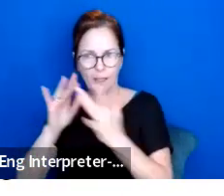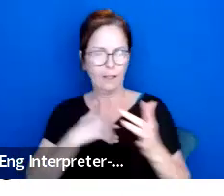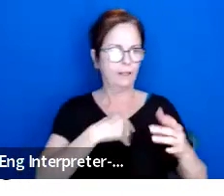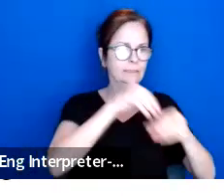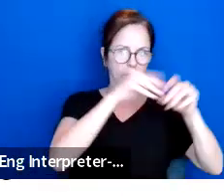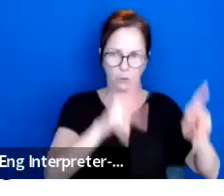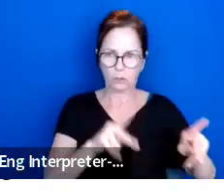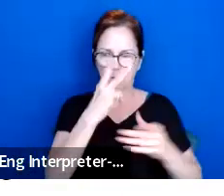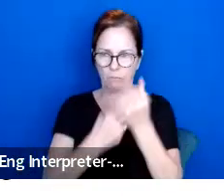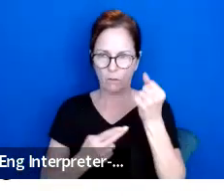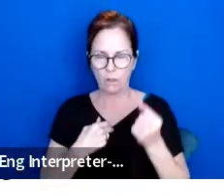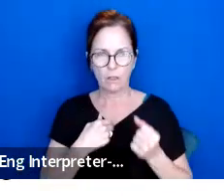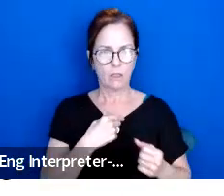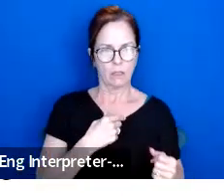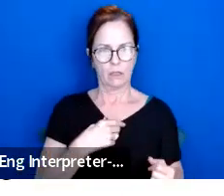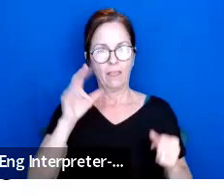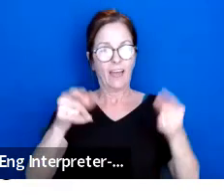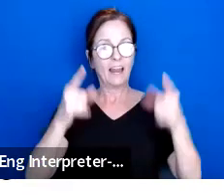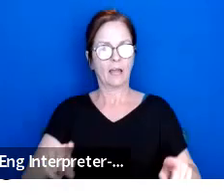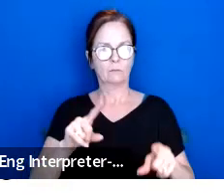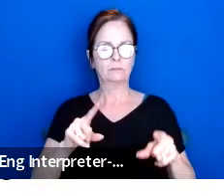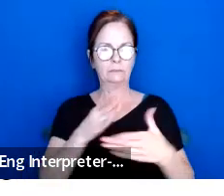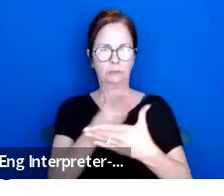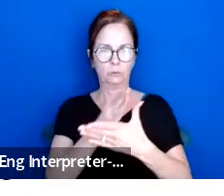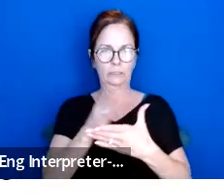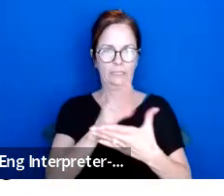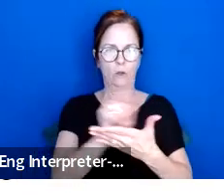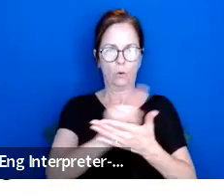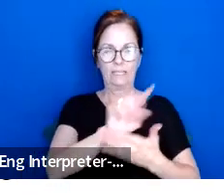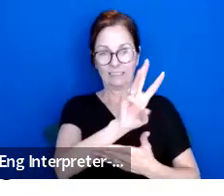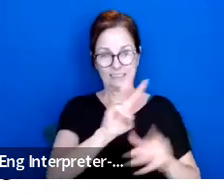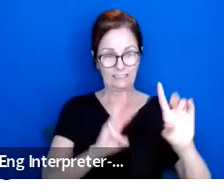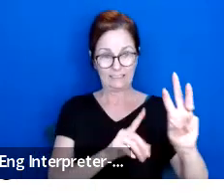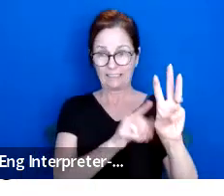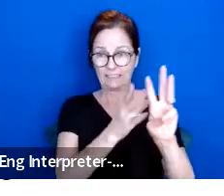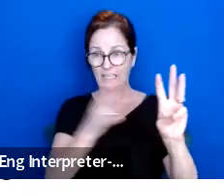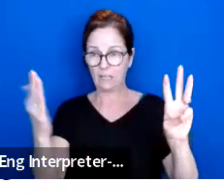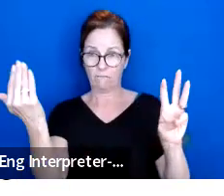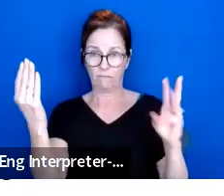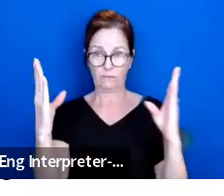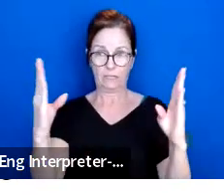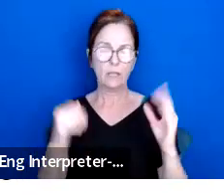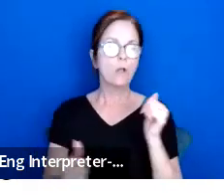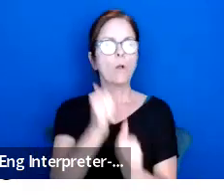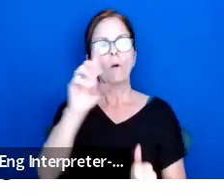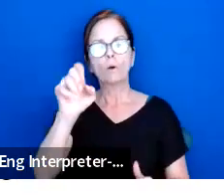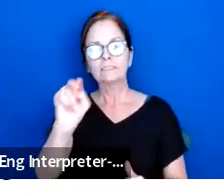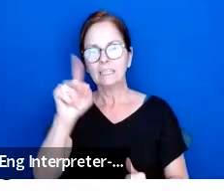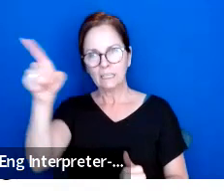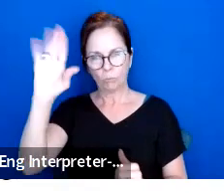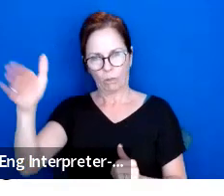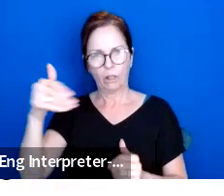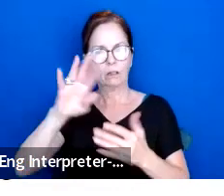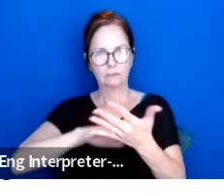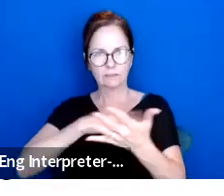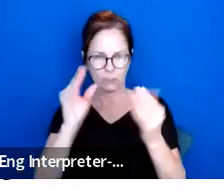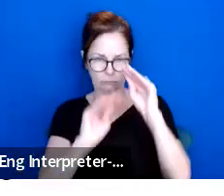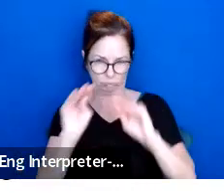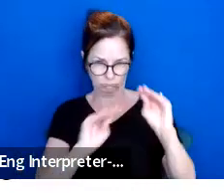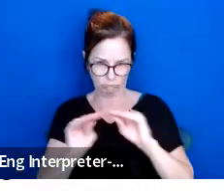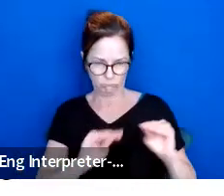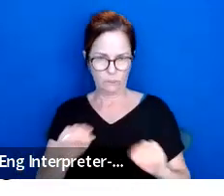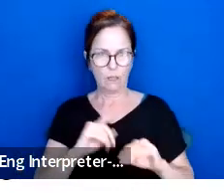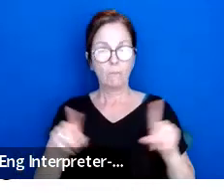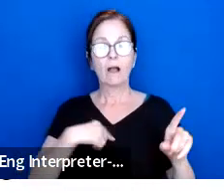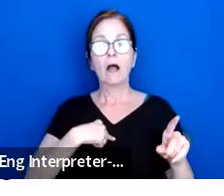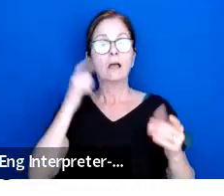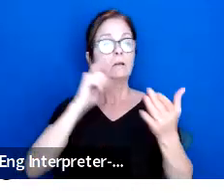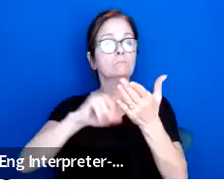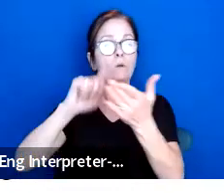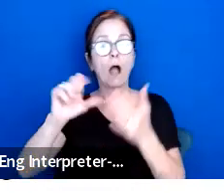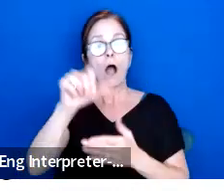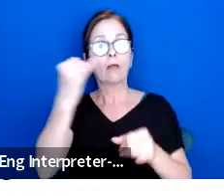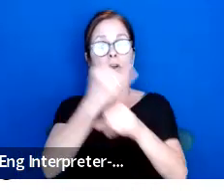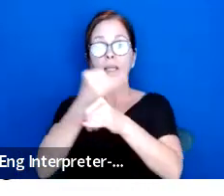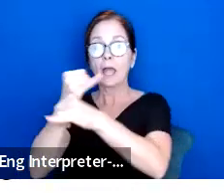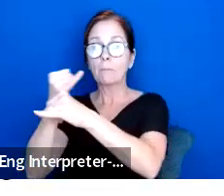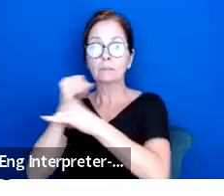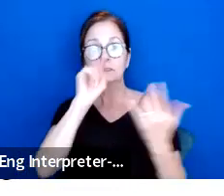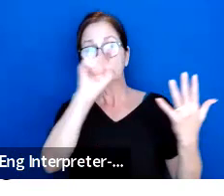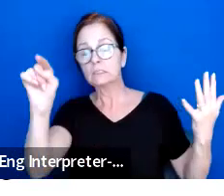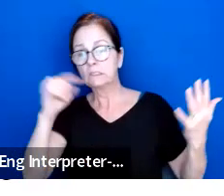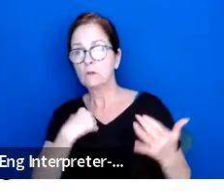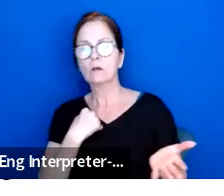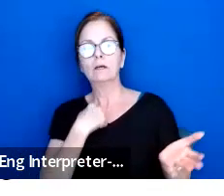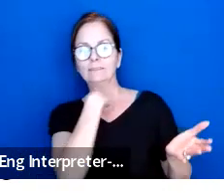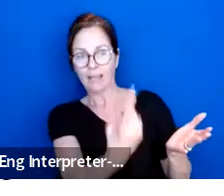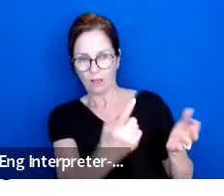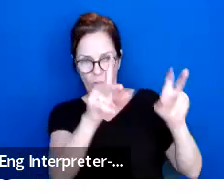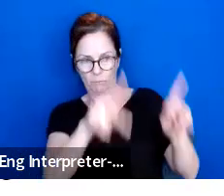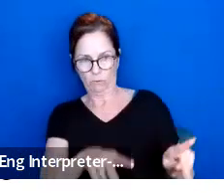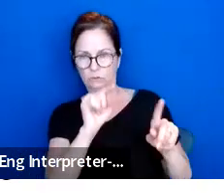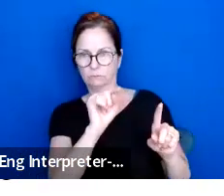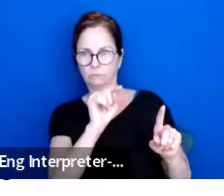It is conducted between weeks 6 and 15. Most deans will work out the scheduling during the beginning meeting, but at some campuses we found that they they tell the individuals that you need to pick a day or pick a week.